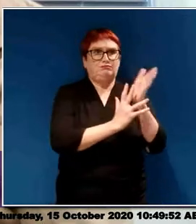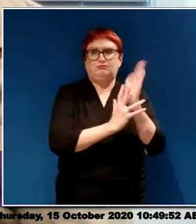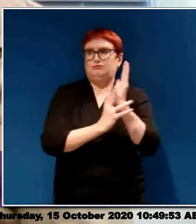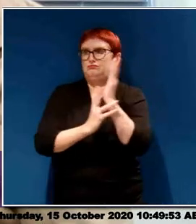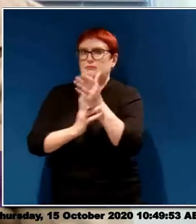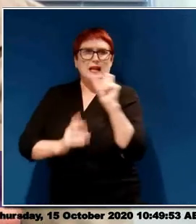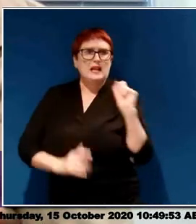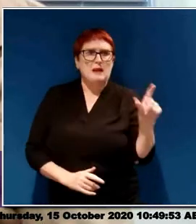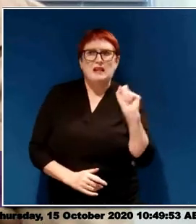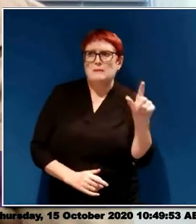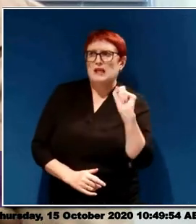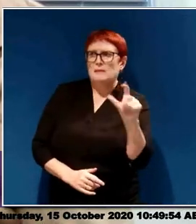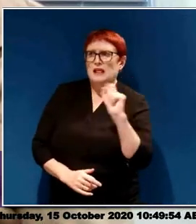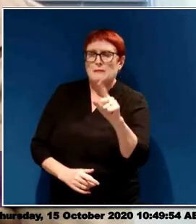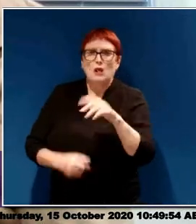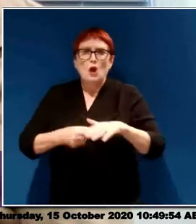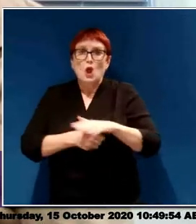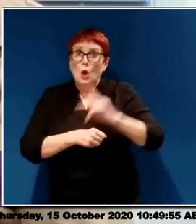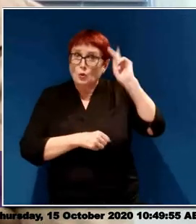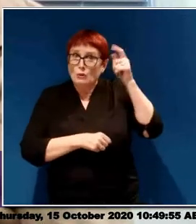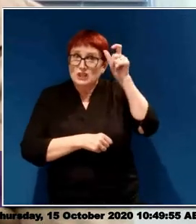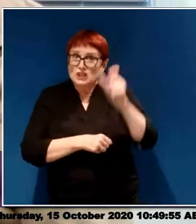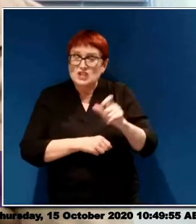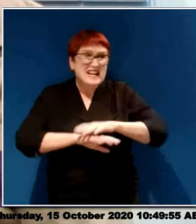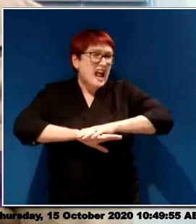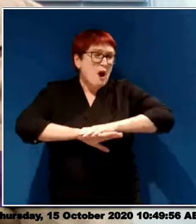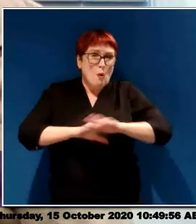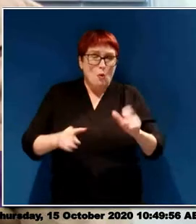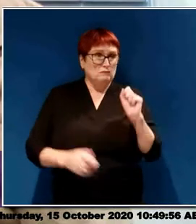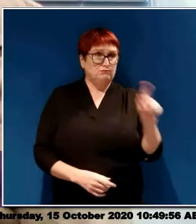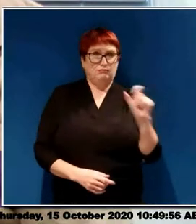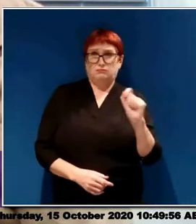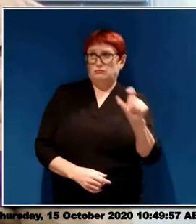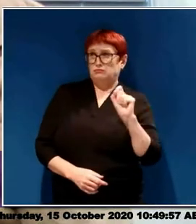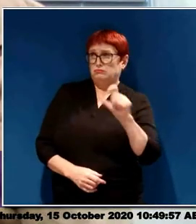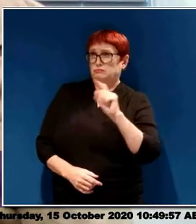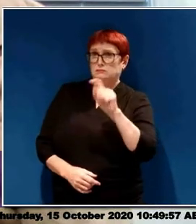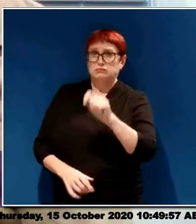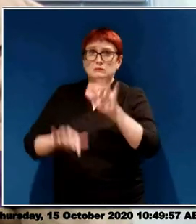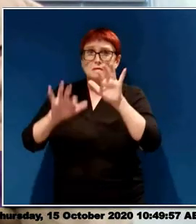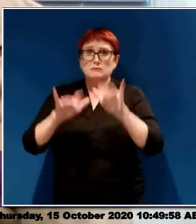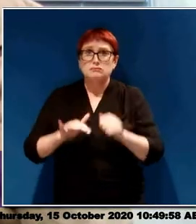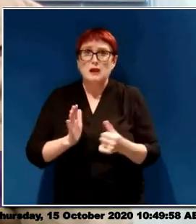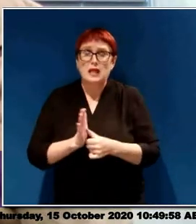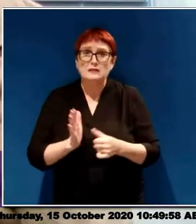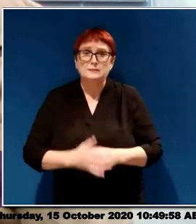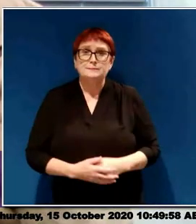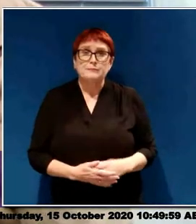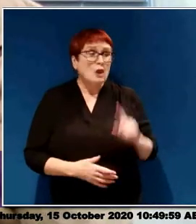and I just sent it all to everybody. And I said to my husband, "If this doesn't do anything then we'll have to